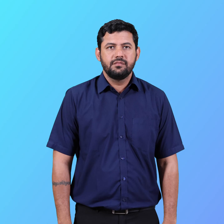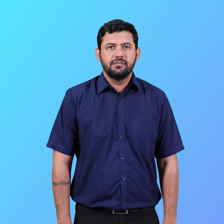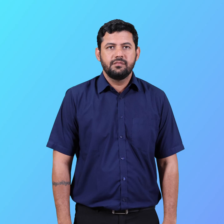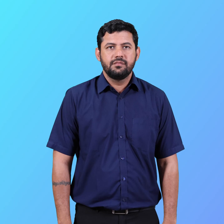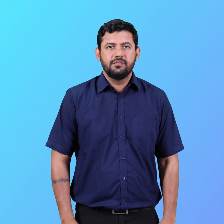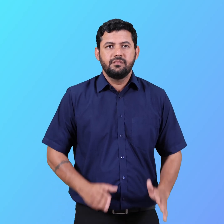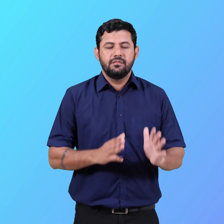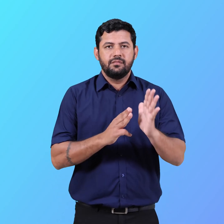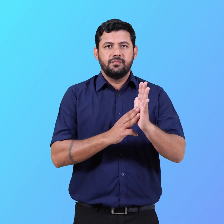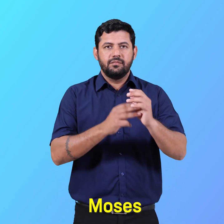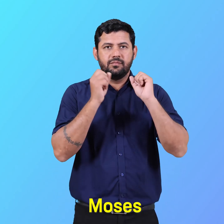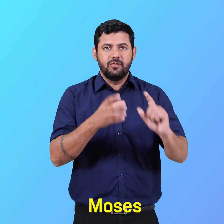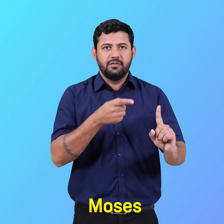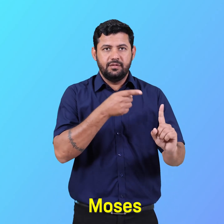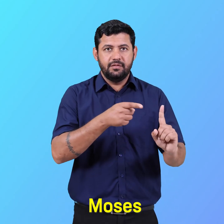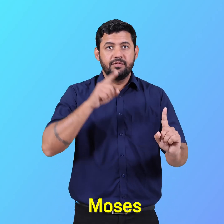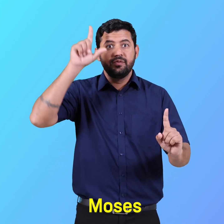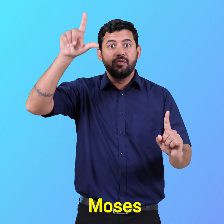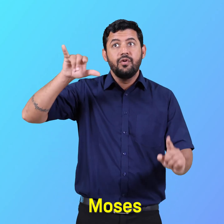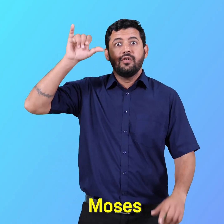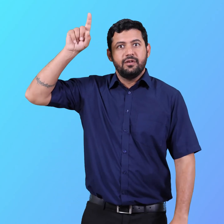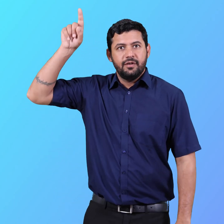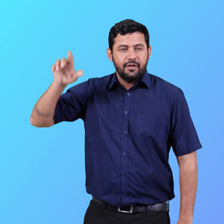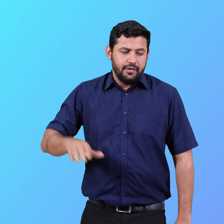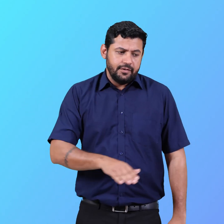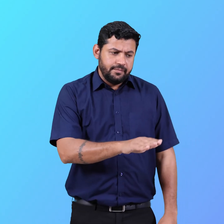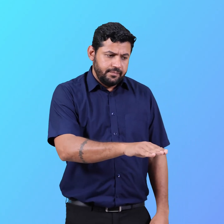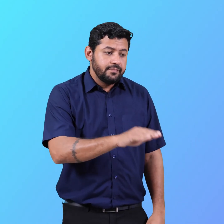The LORD said to Moses,